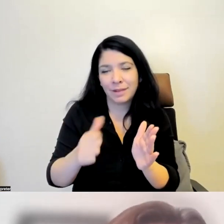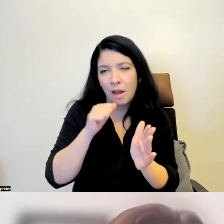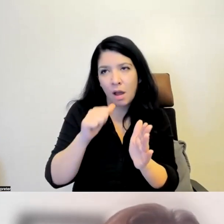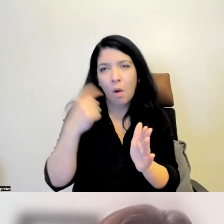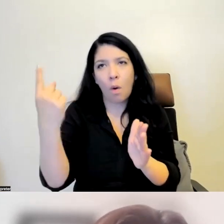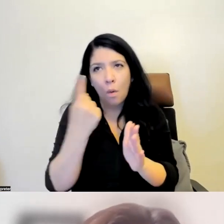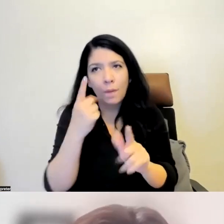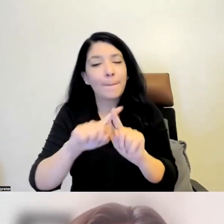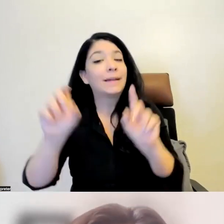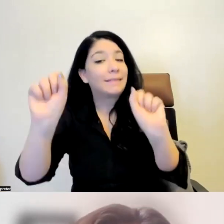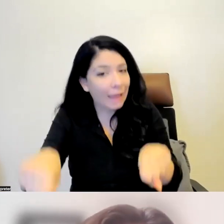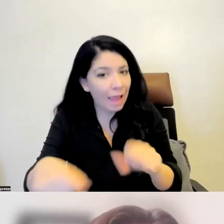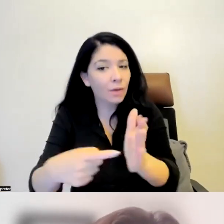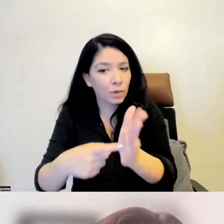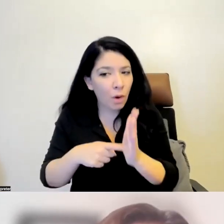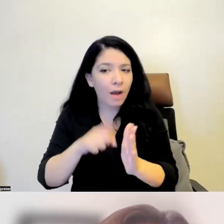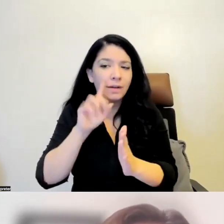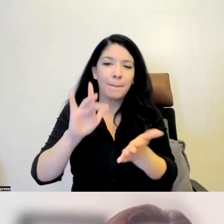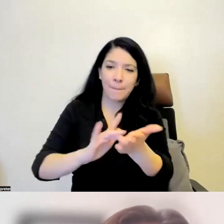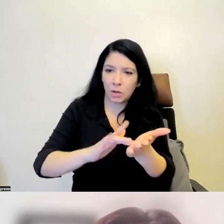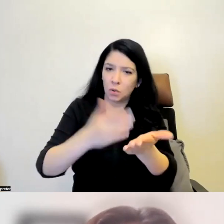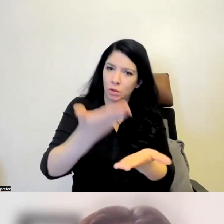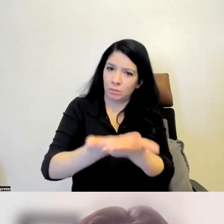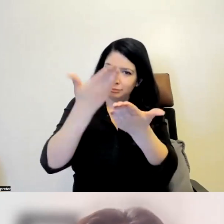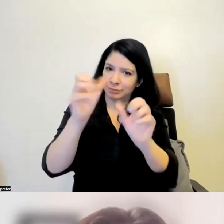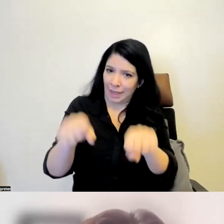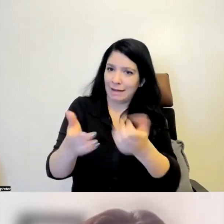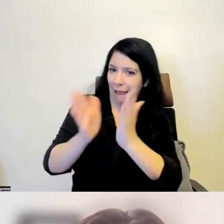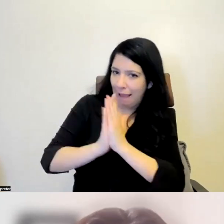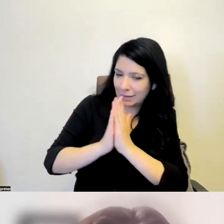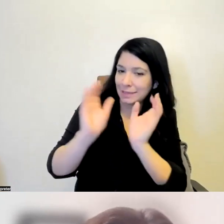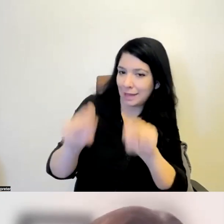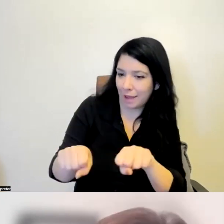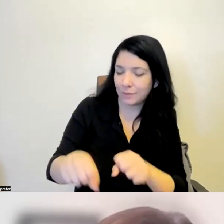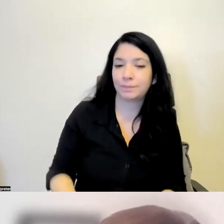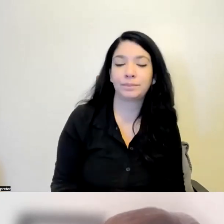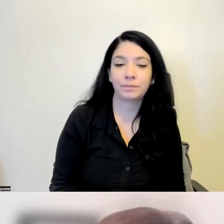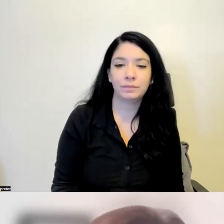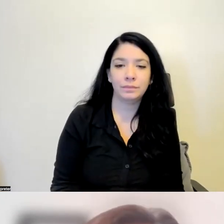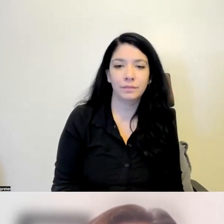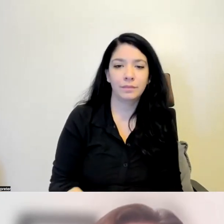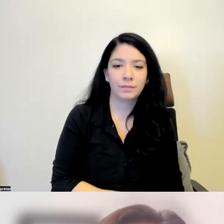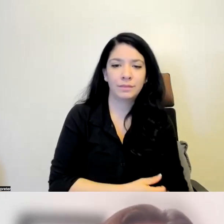require some reasonable medical documentation that generally tells something about your disability